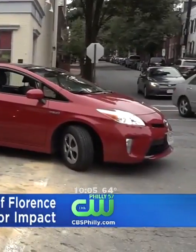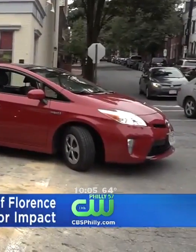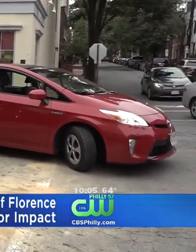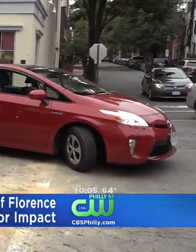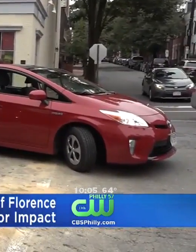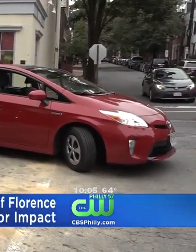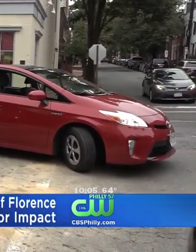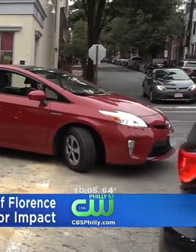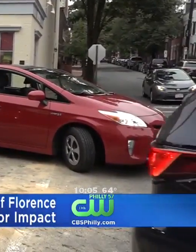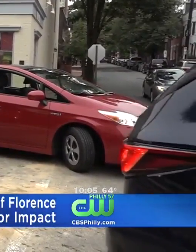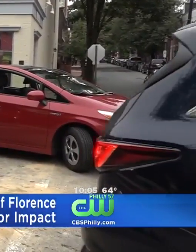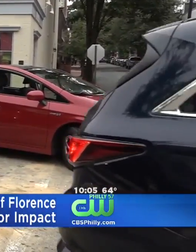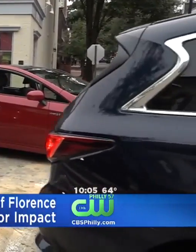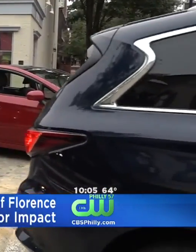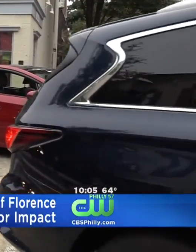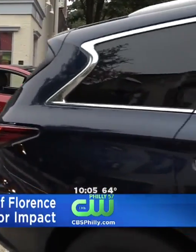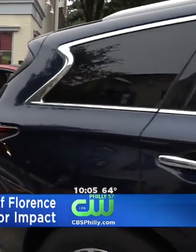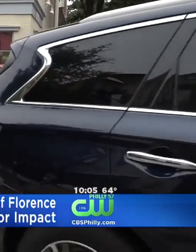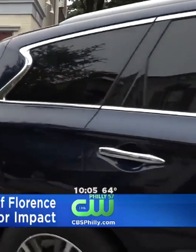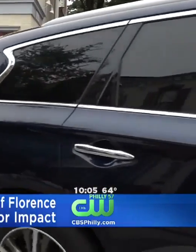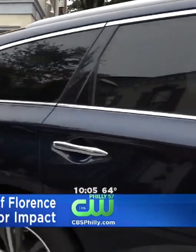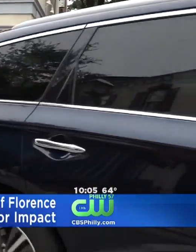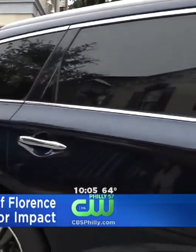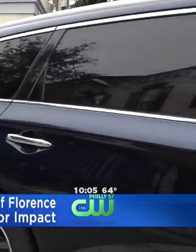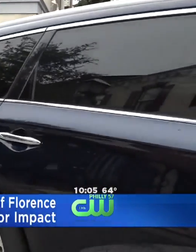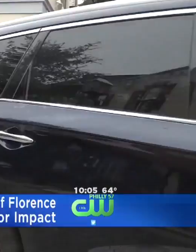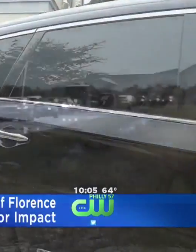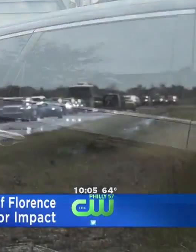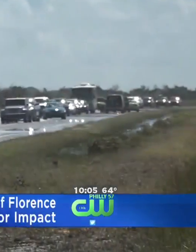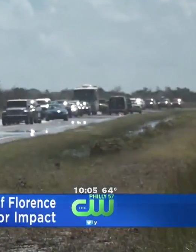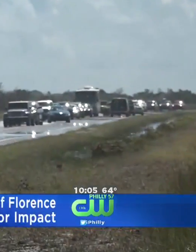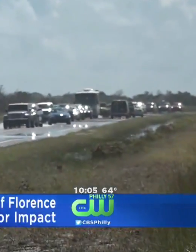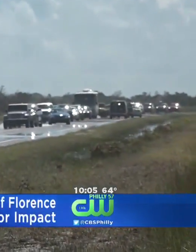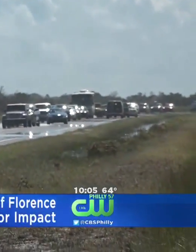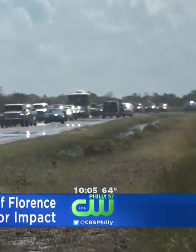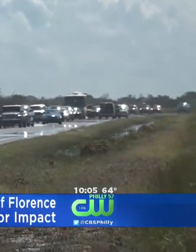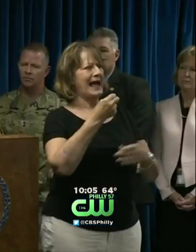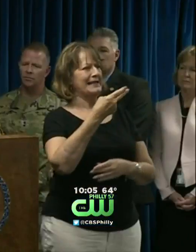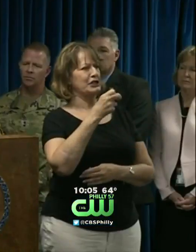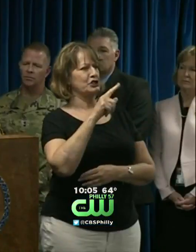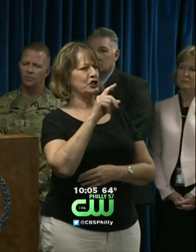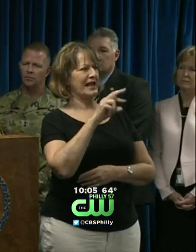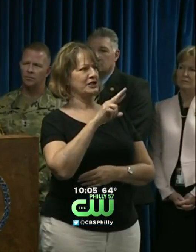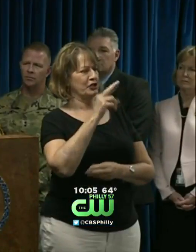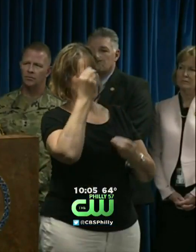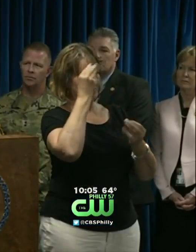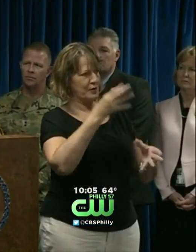ORDERED THE STATES ENTIRE COAST LINE TO BE EVACUATED STARTING AT NOON TOMORROW. AND VIRGINIA'S GOVERNOR HAS